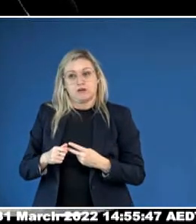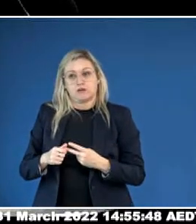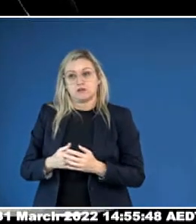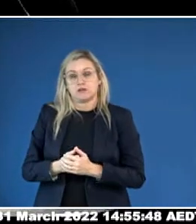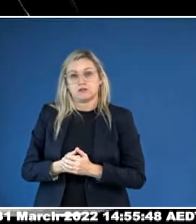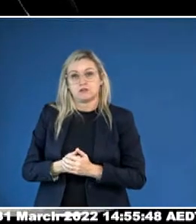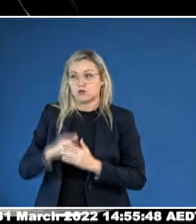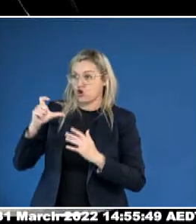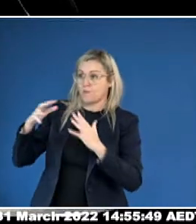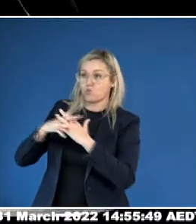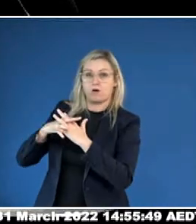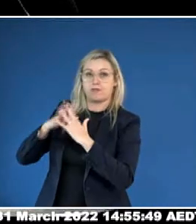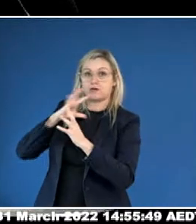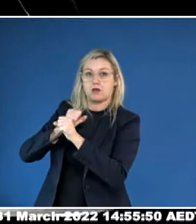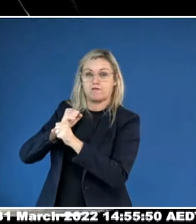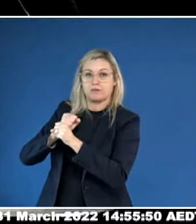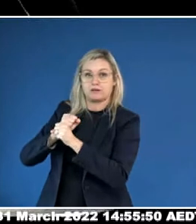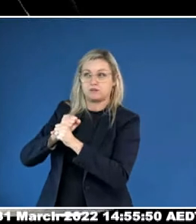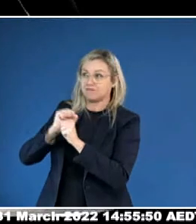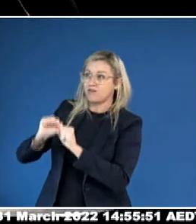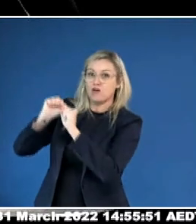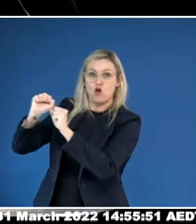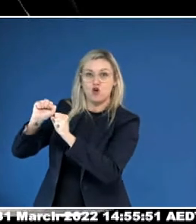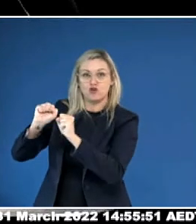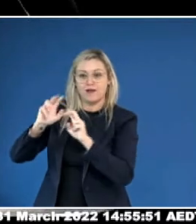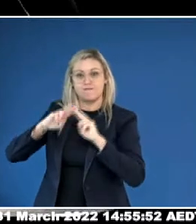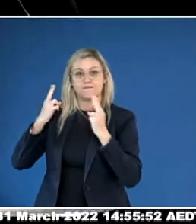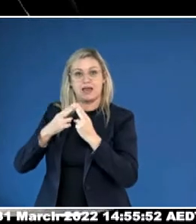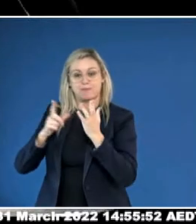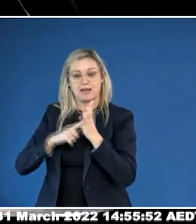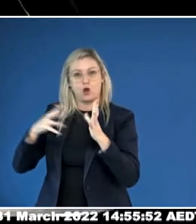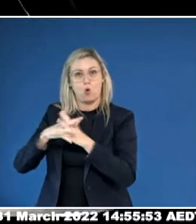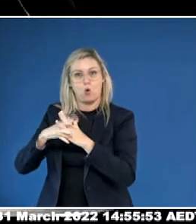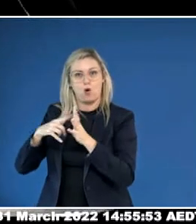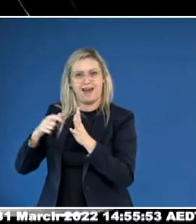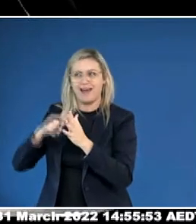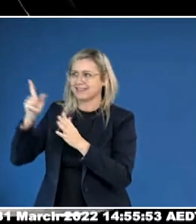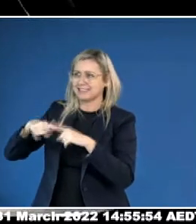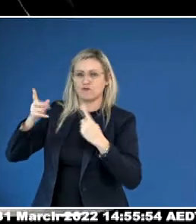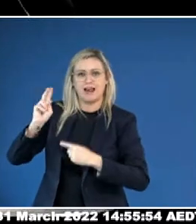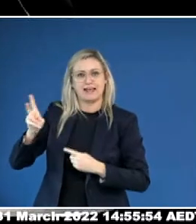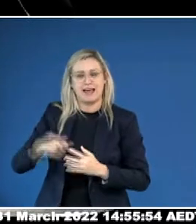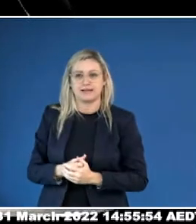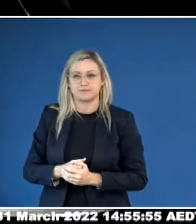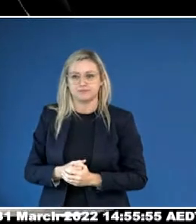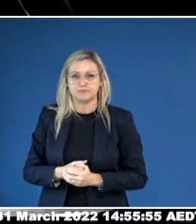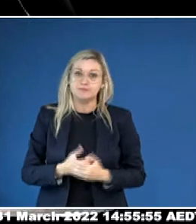level we have got a definition in the Family Law Act. And that's it. MS EASTMAN: So it's part of getting a national approach but integrated in